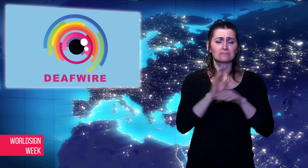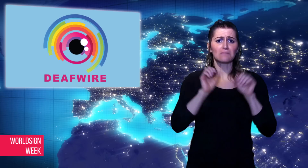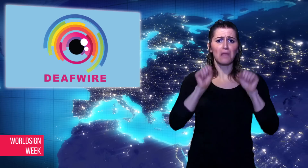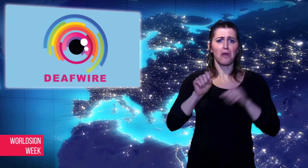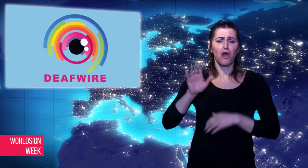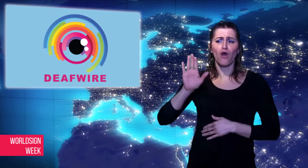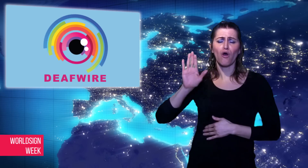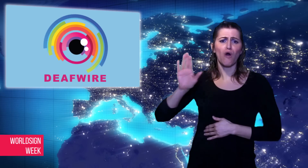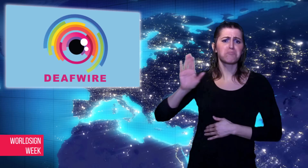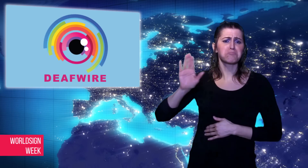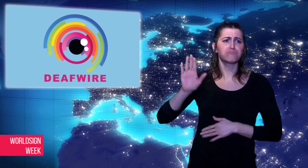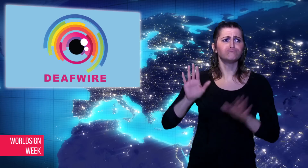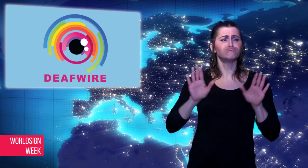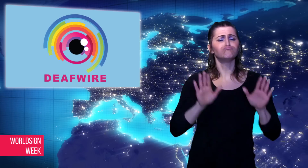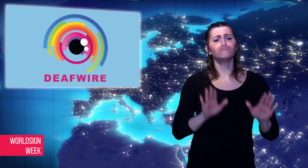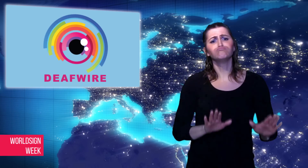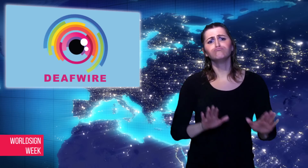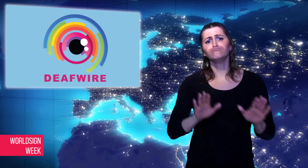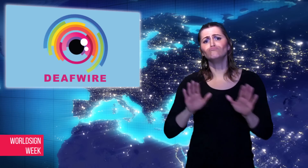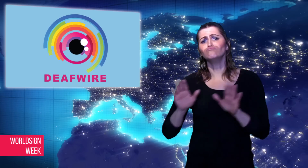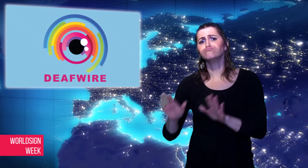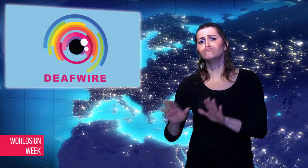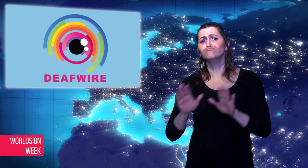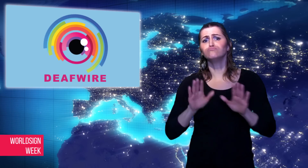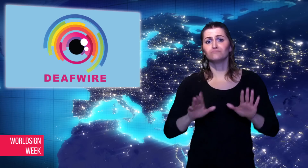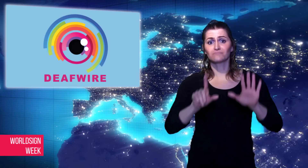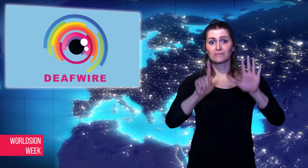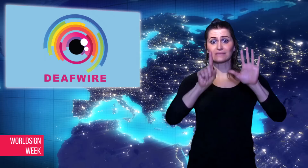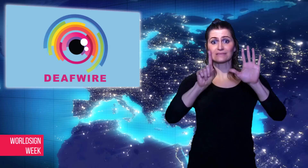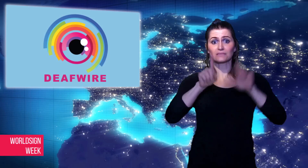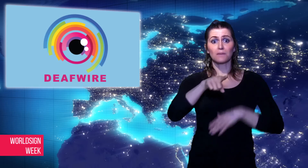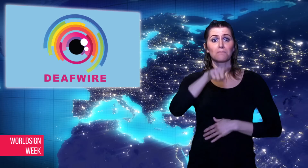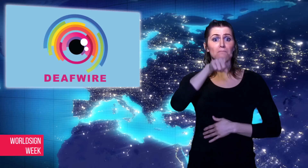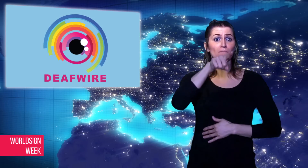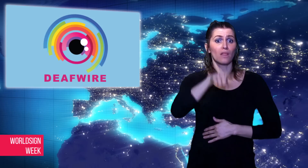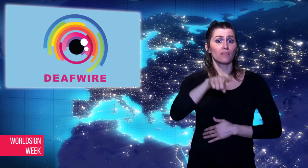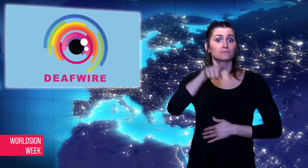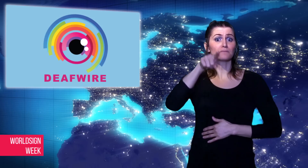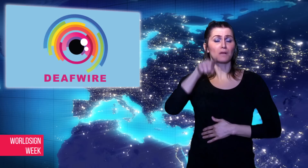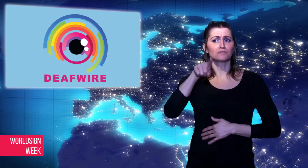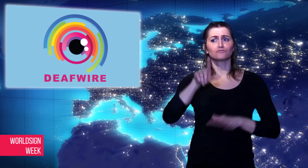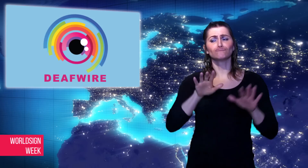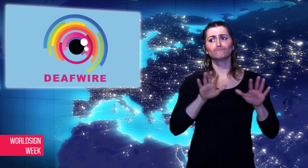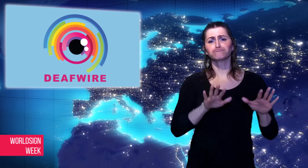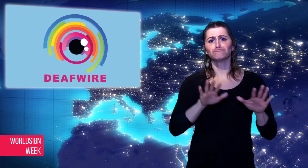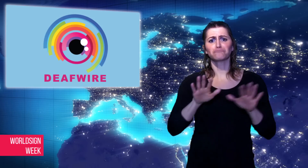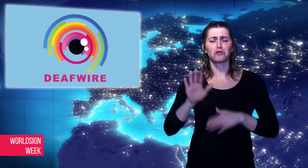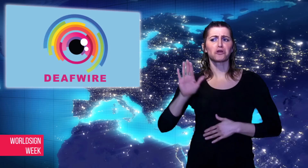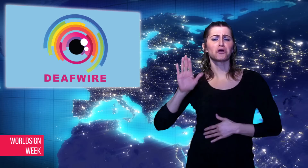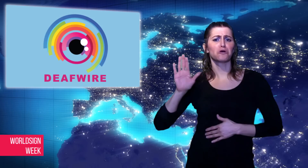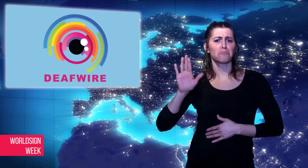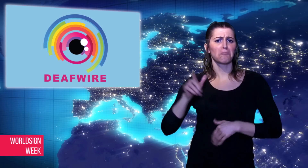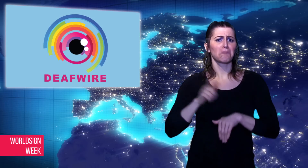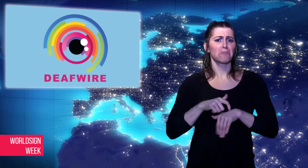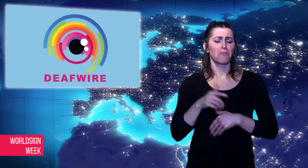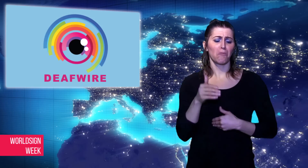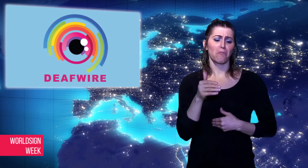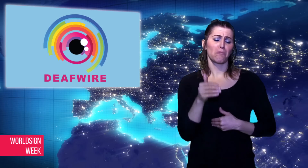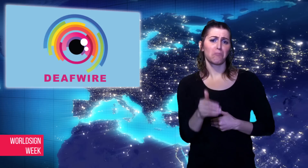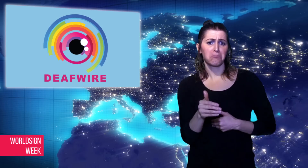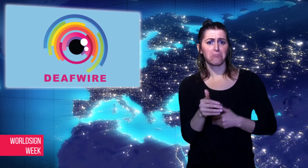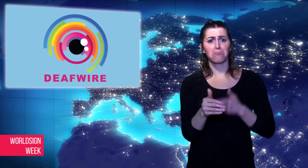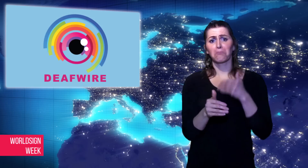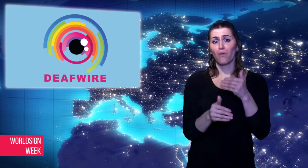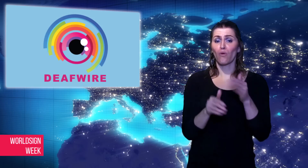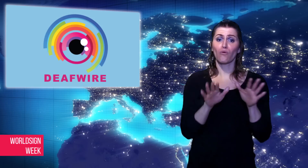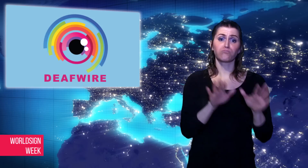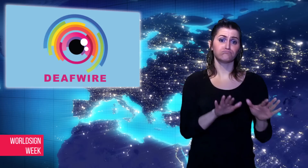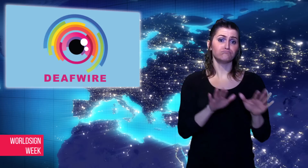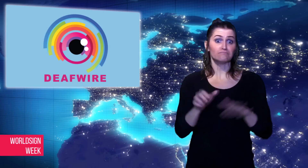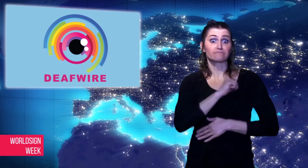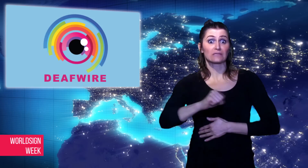days for a response, then wait 120 more